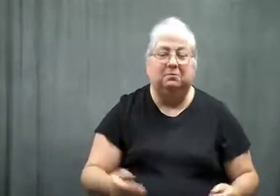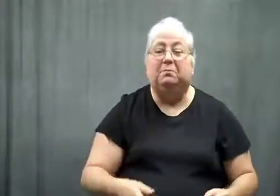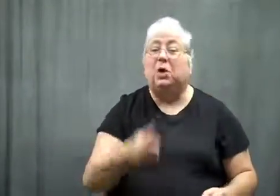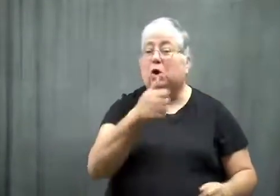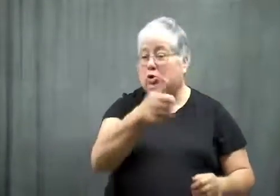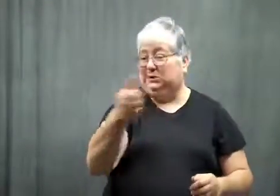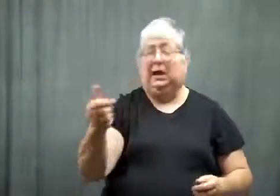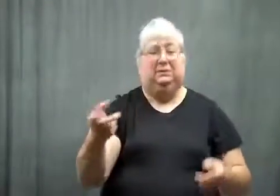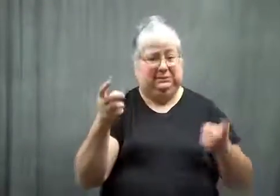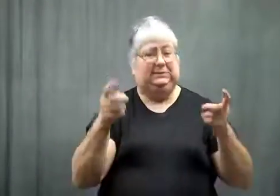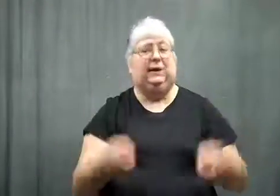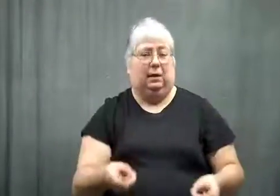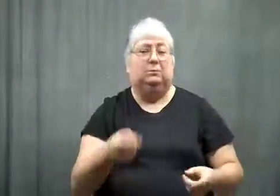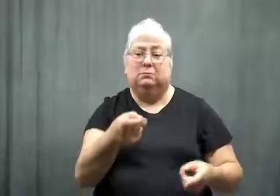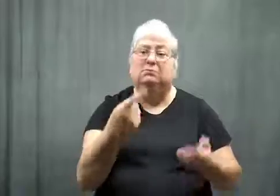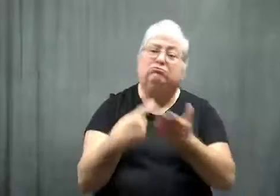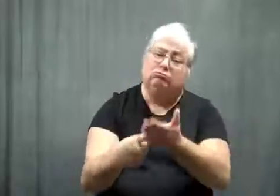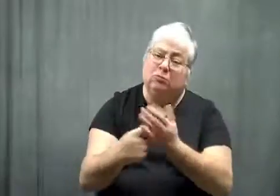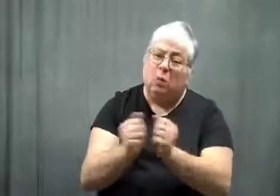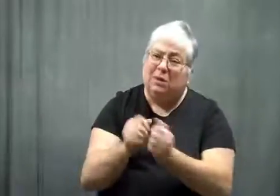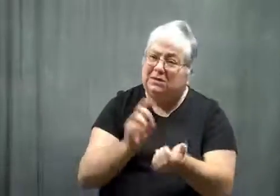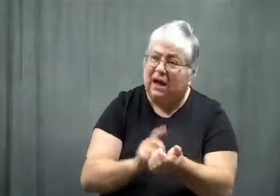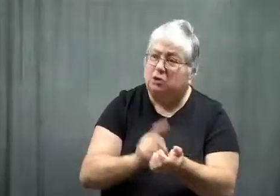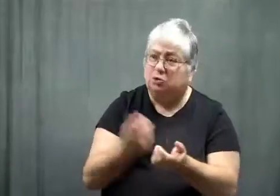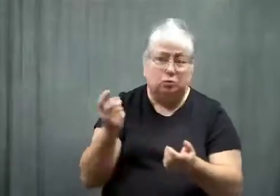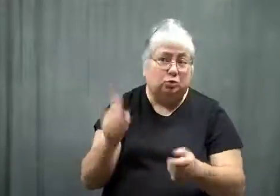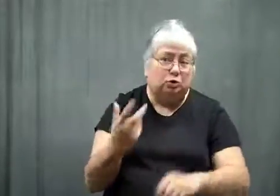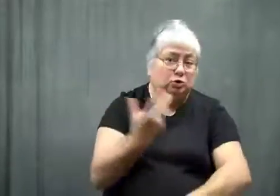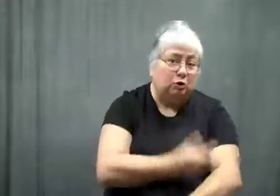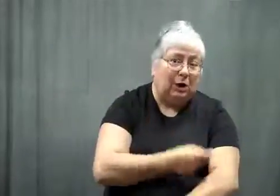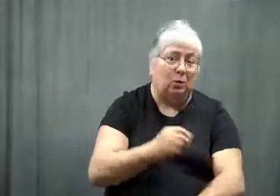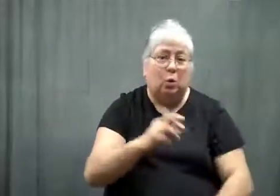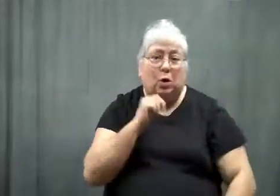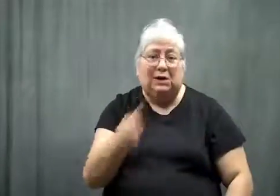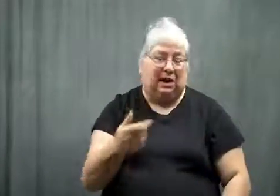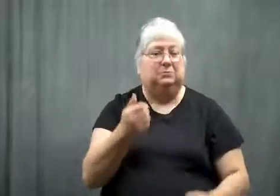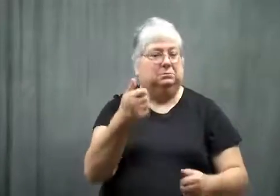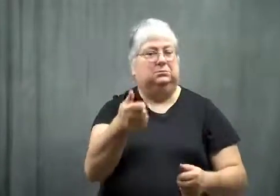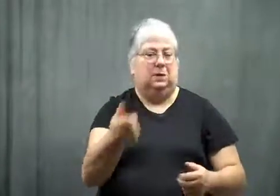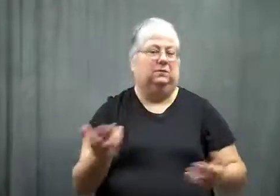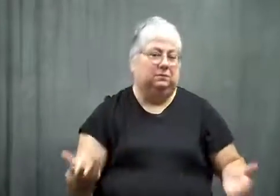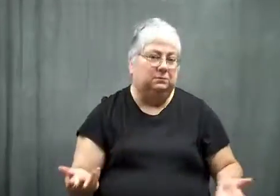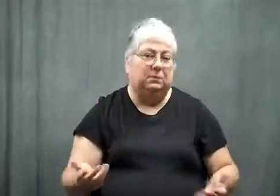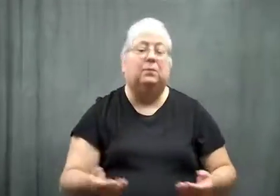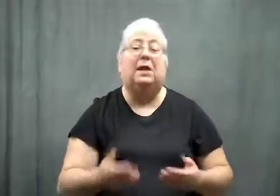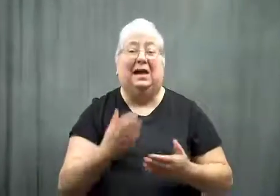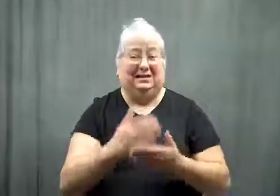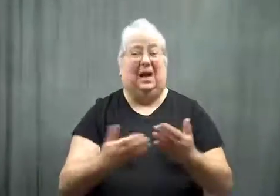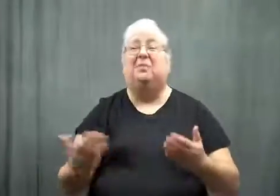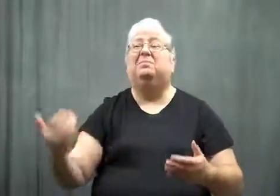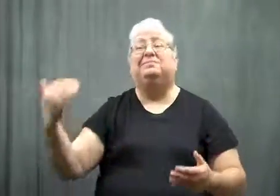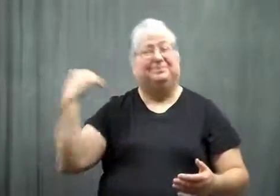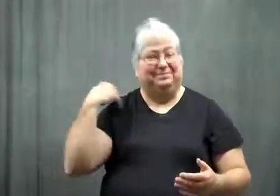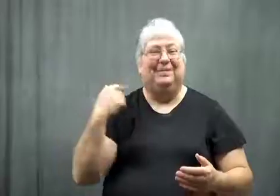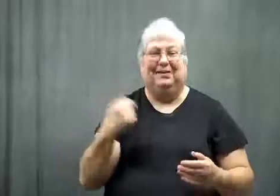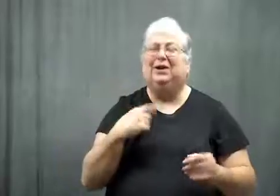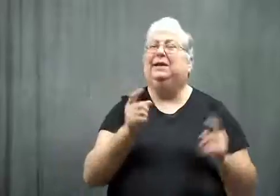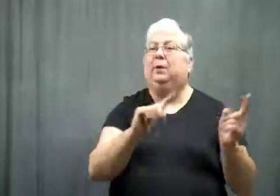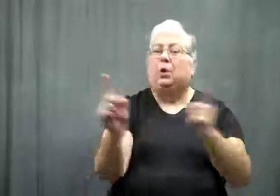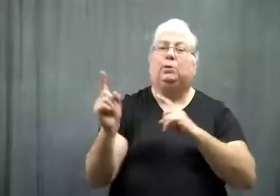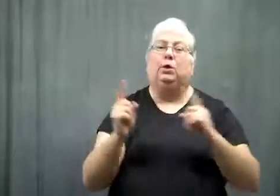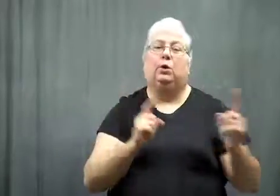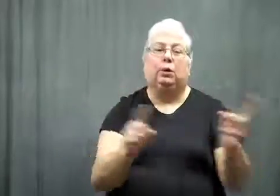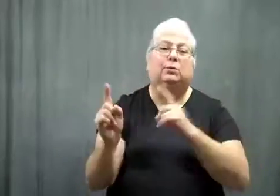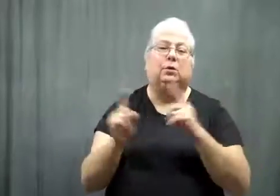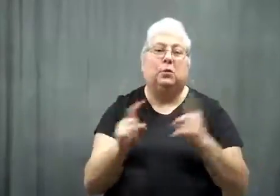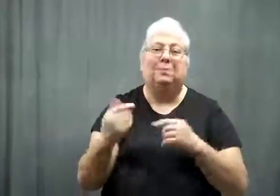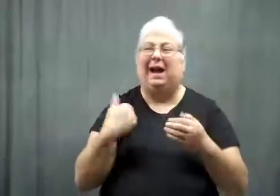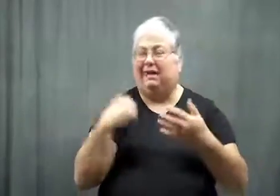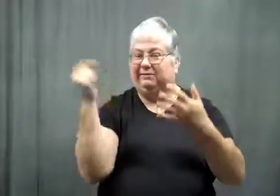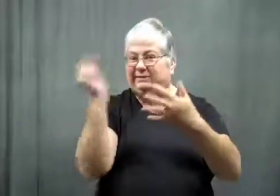You can discuss with your doctor whether to get the shot or not, it's your decision.